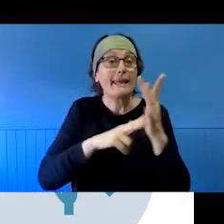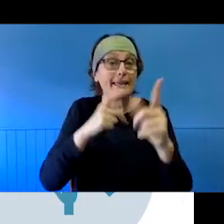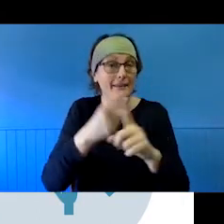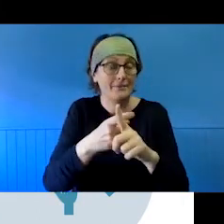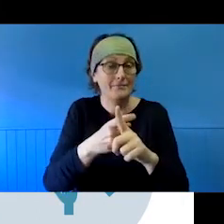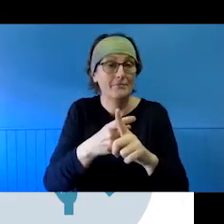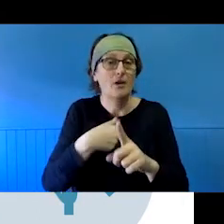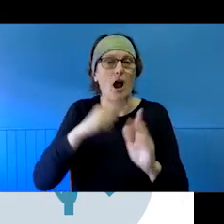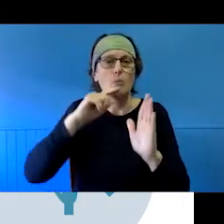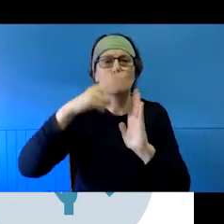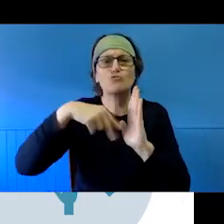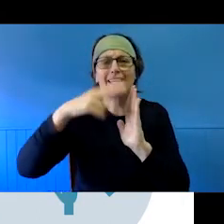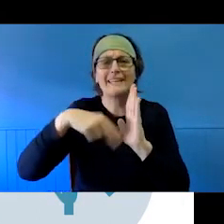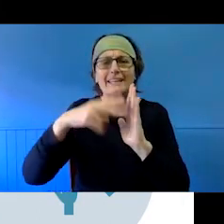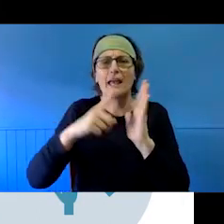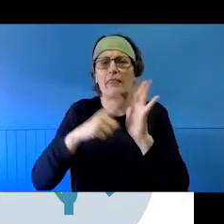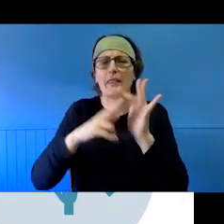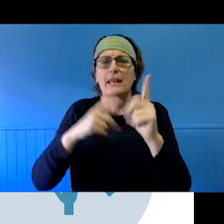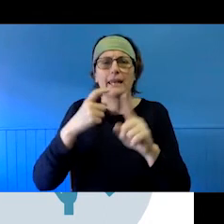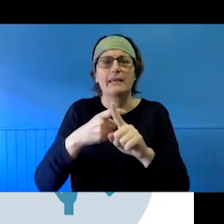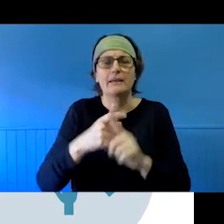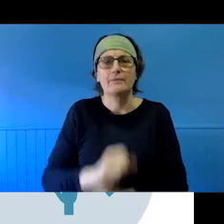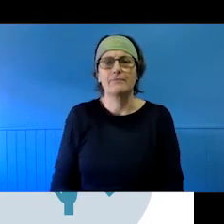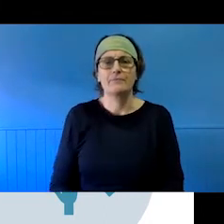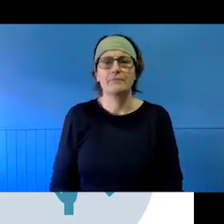I'm going to reads it out ease of access,